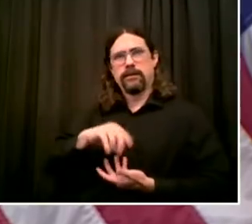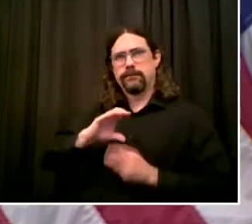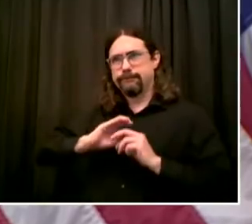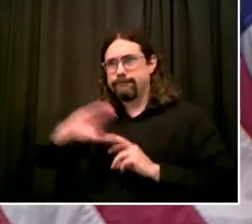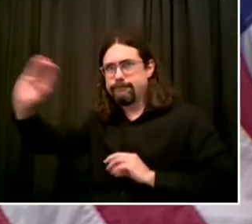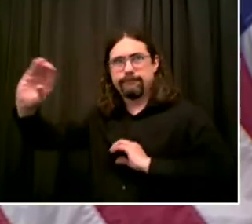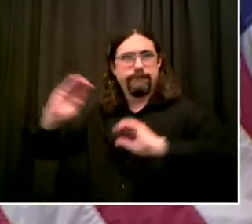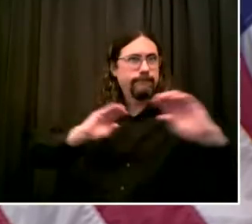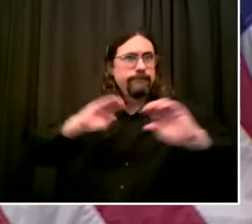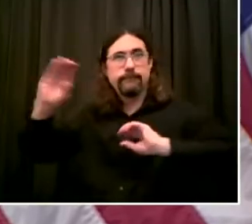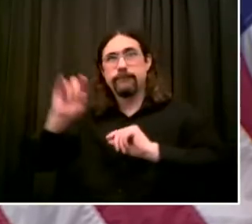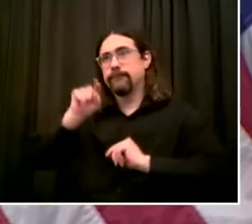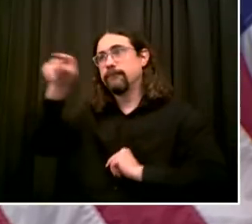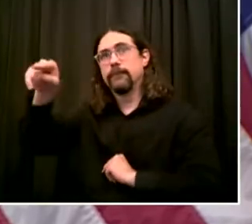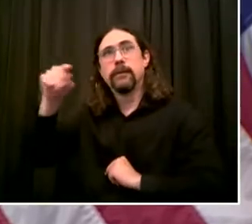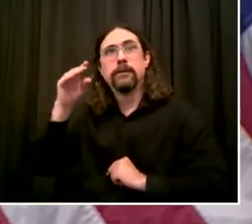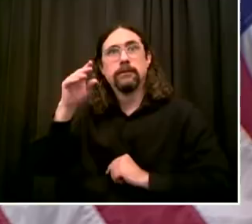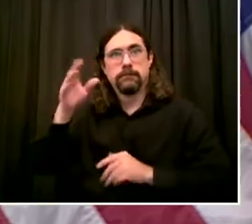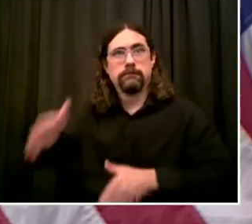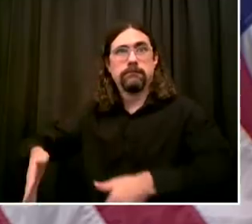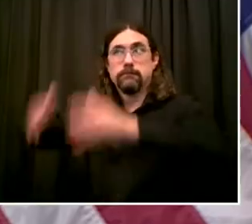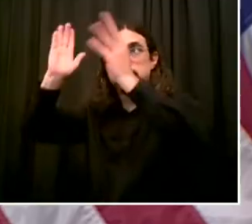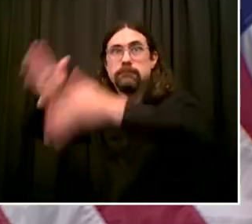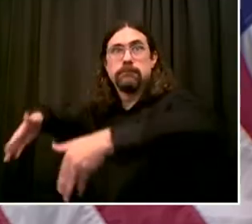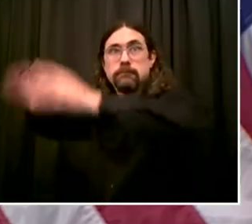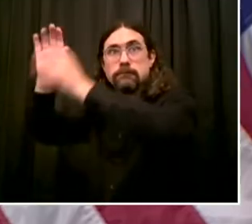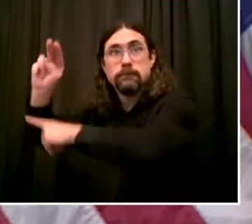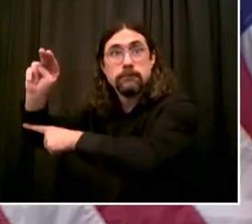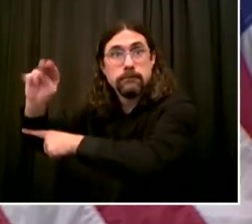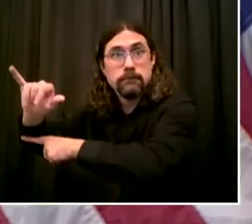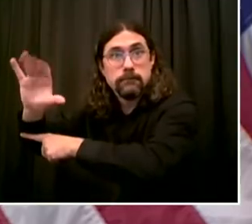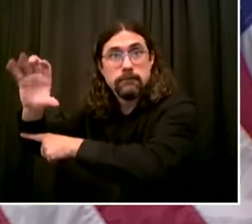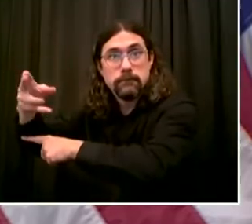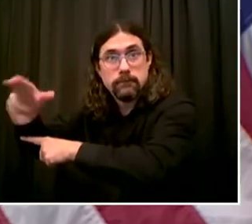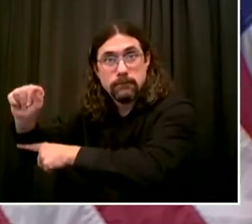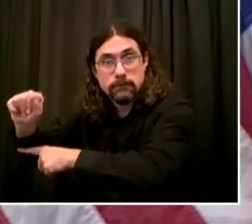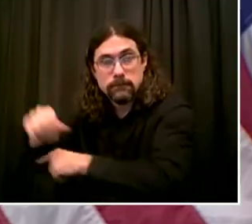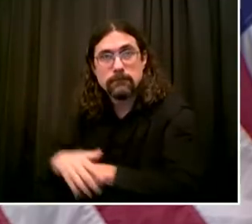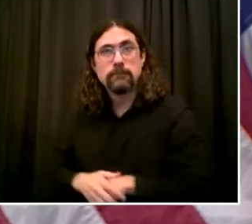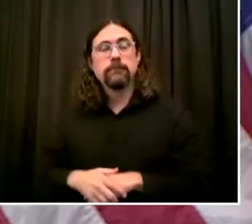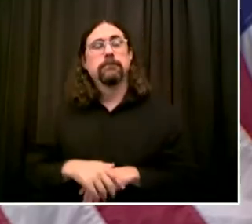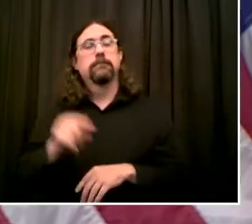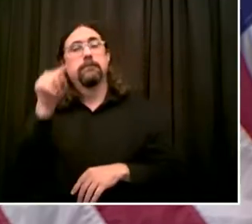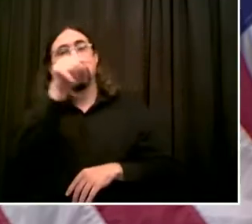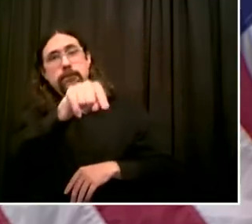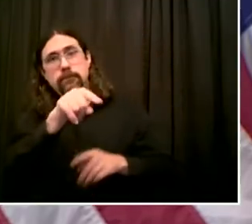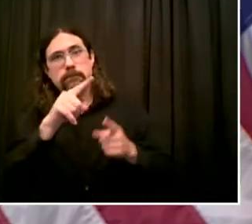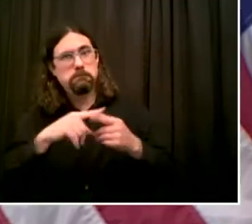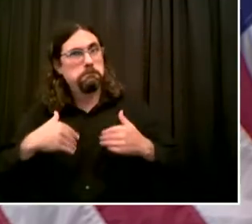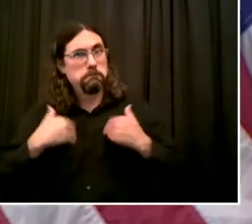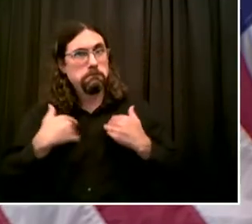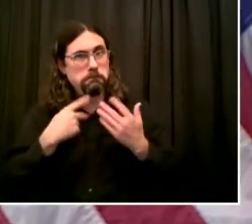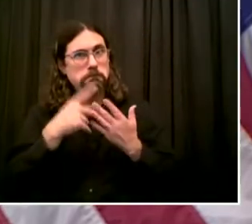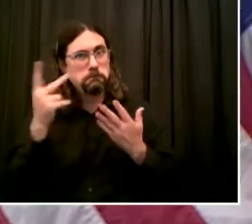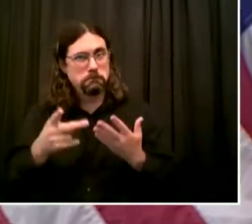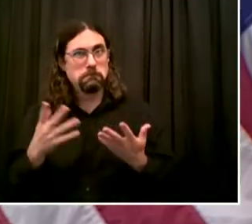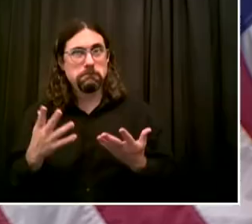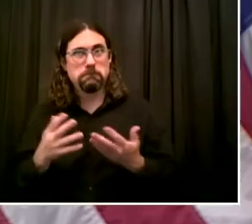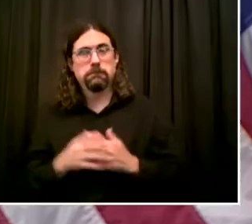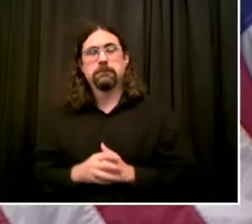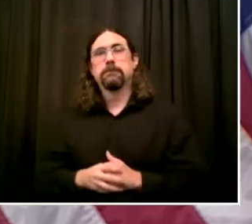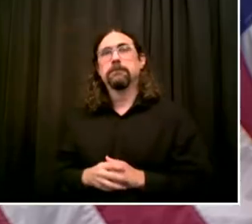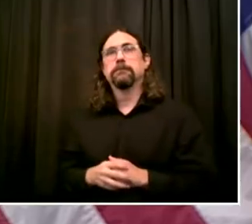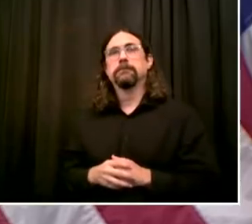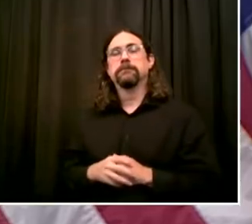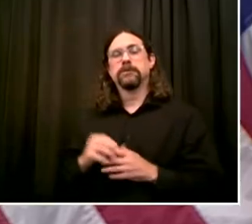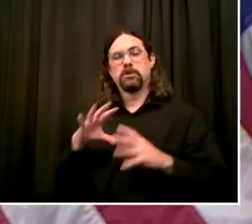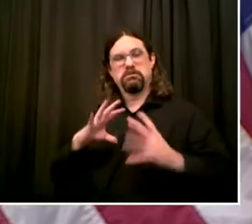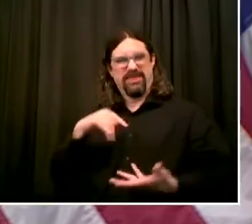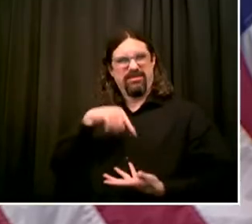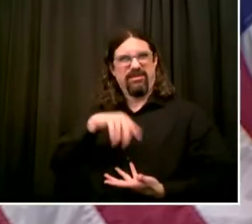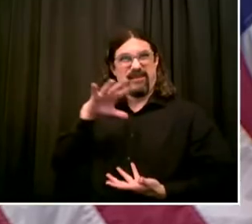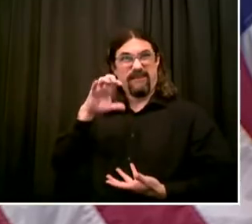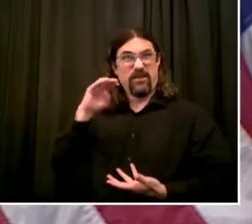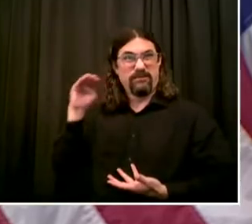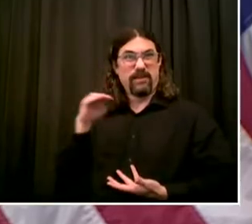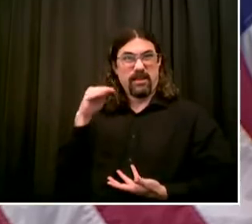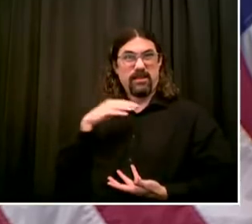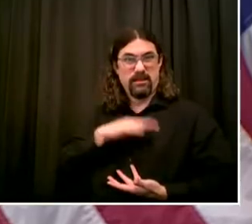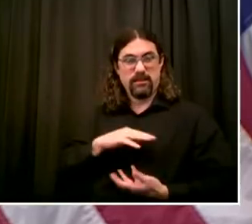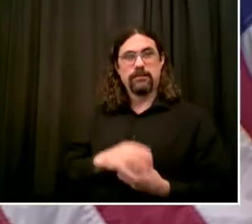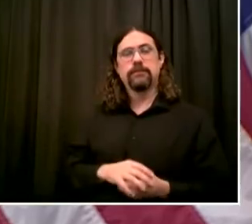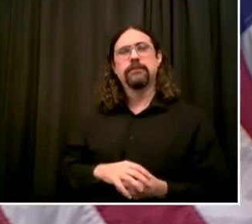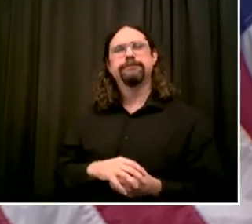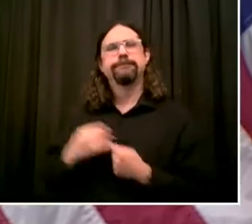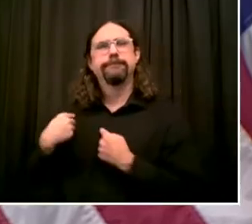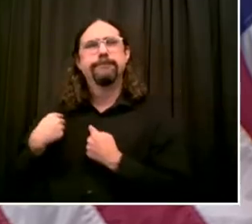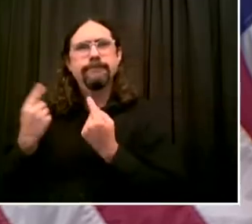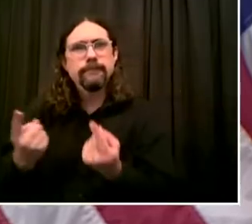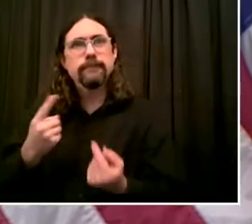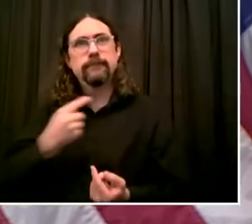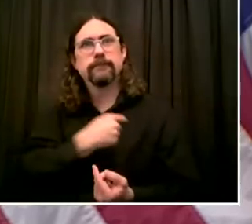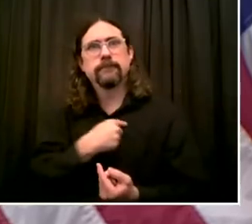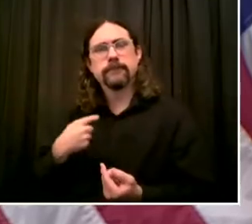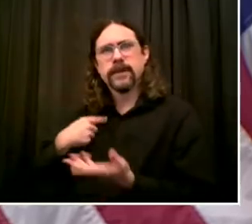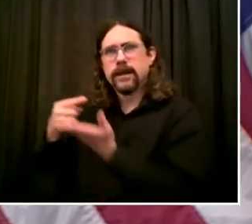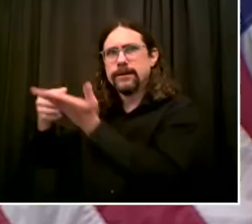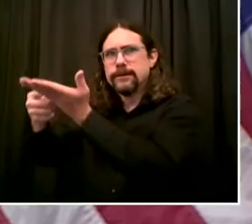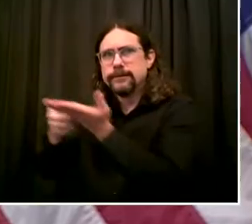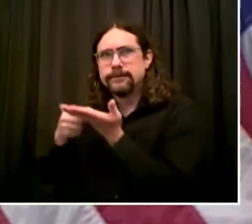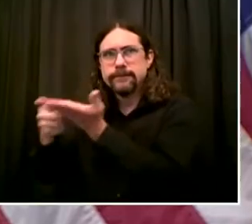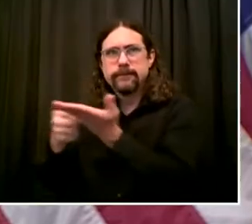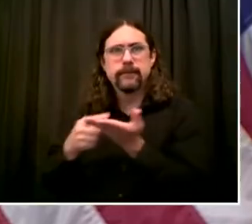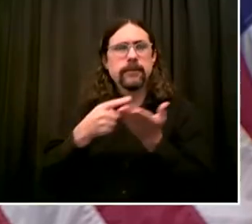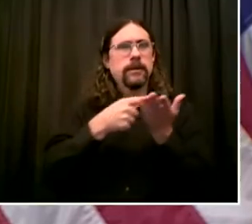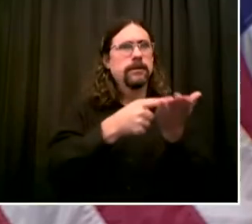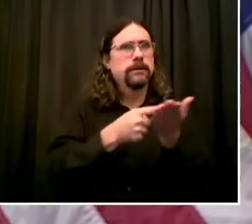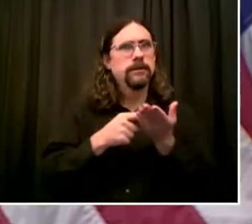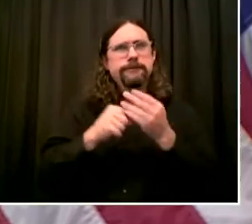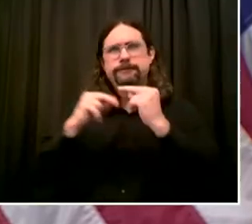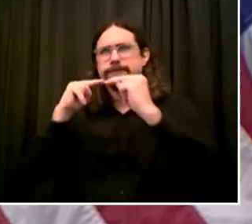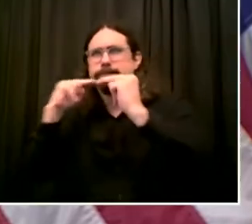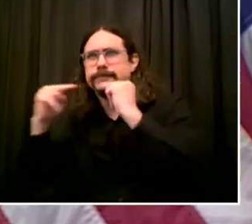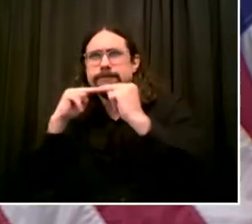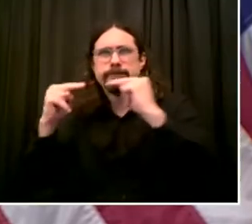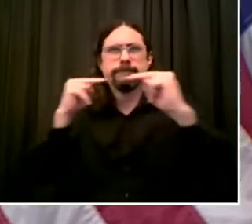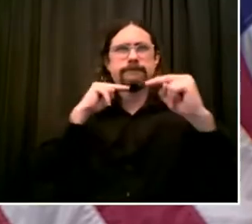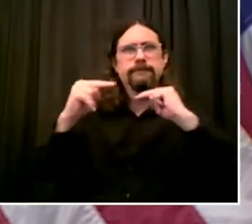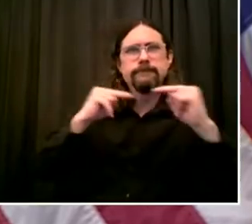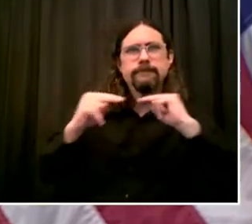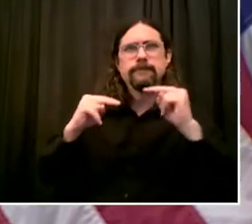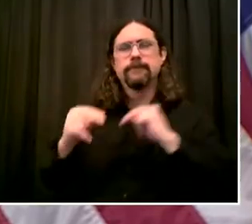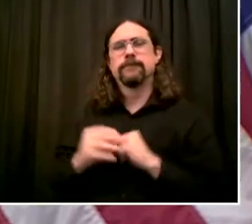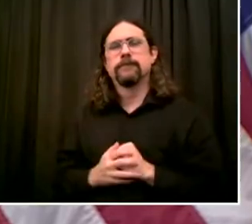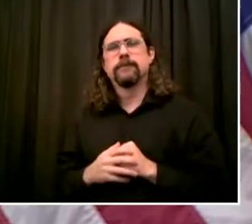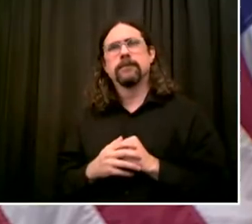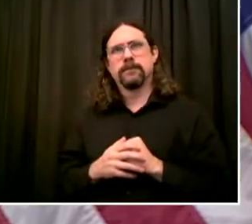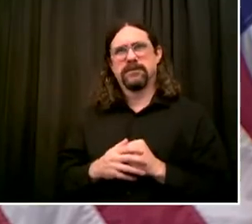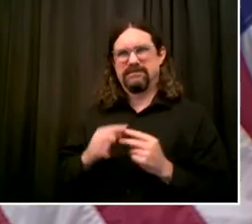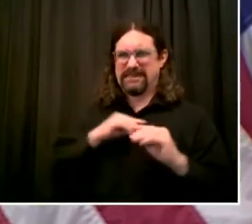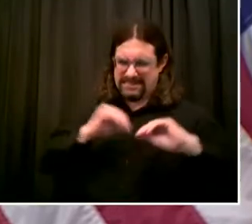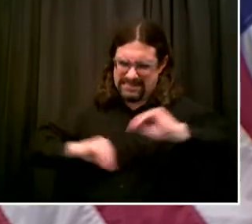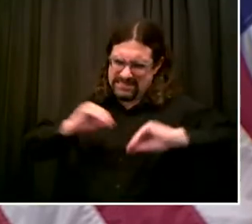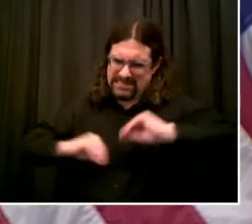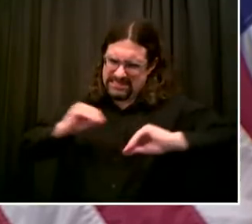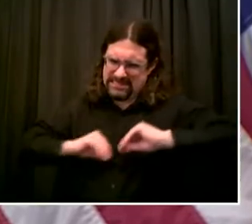DEVELOPMENT ISHF TSTHEO LP